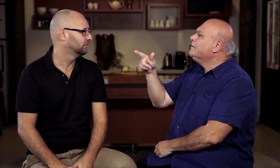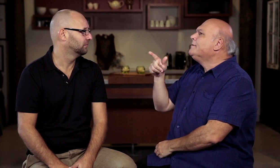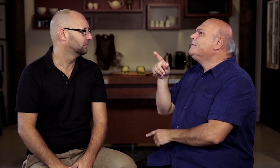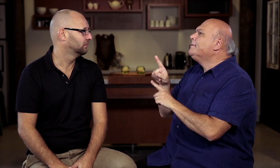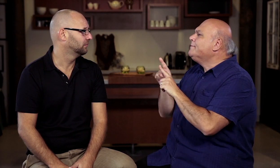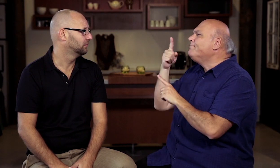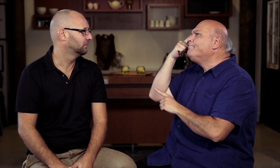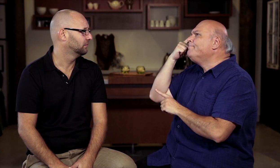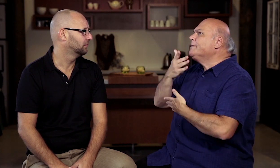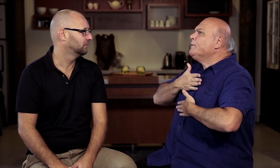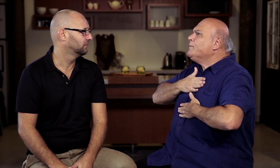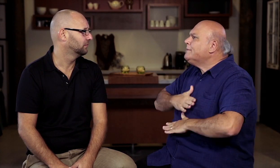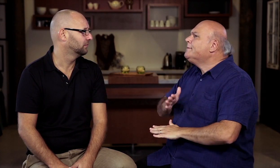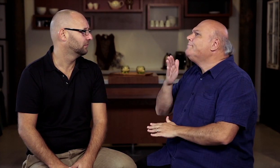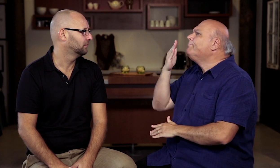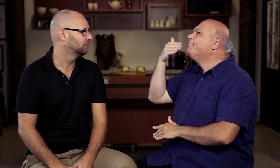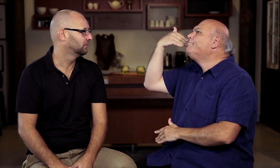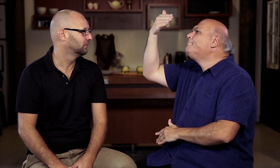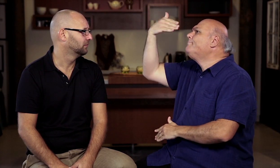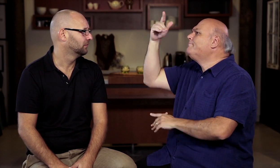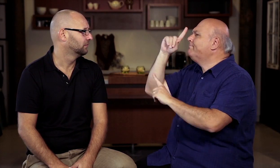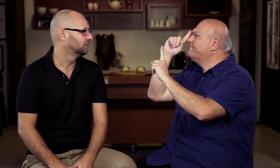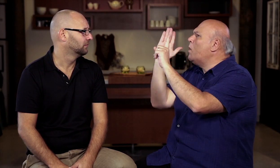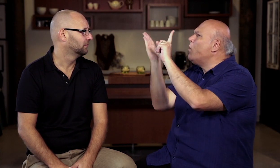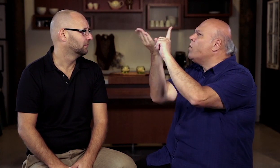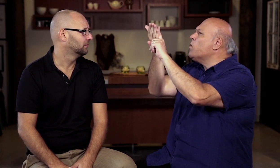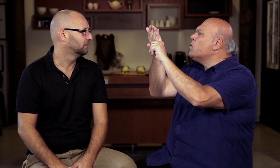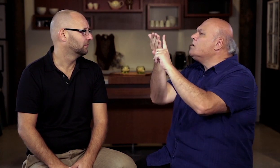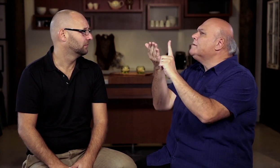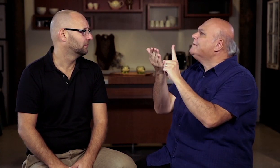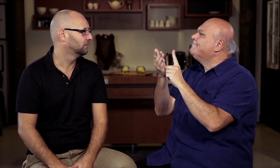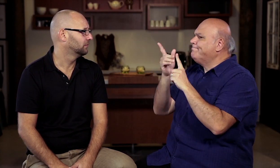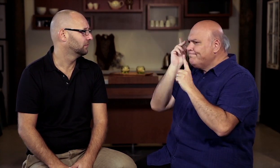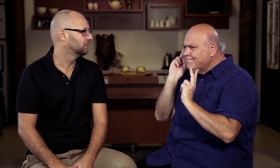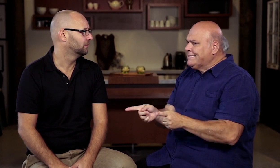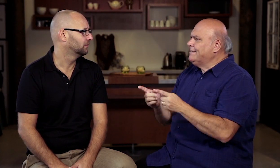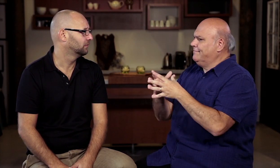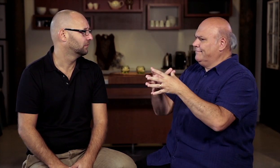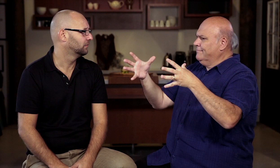You, as a member of a Deaf Club, what would you like to see, or what